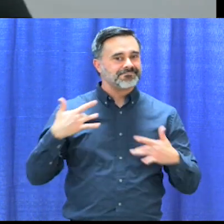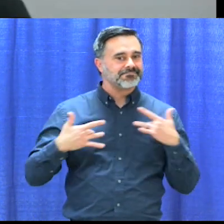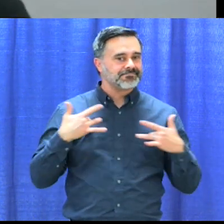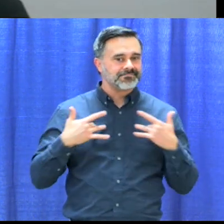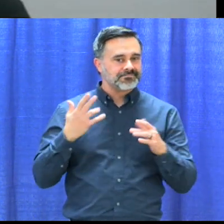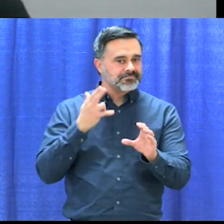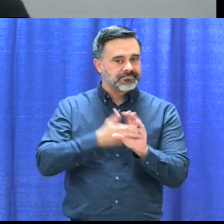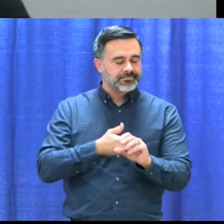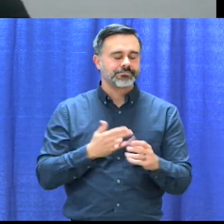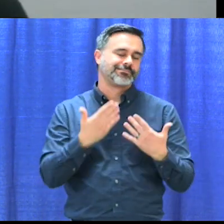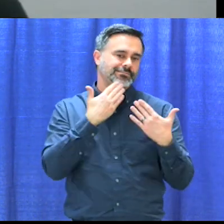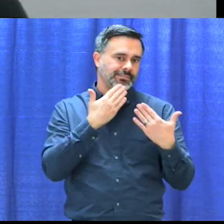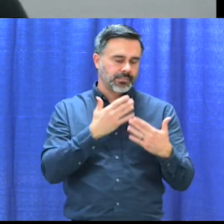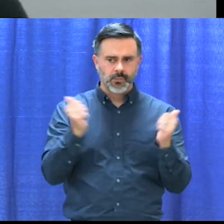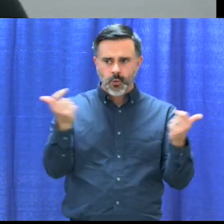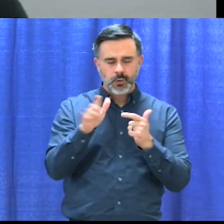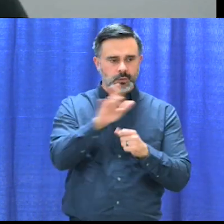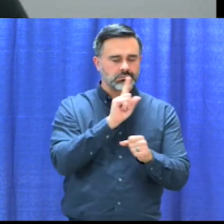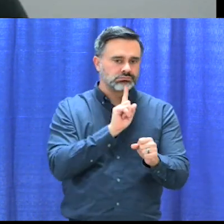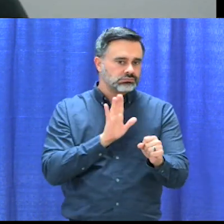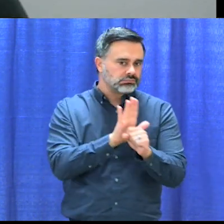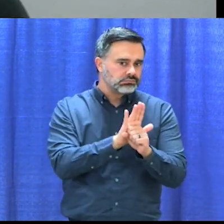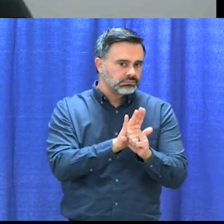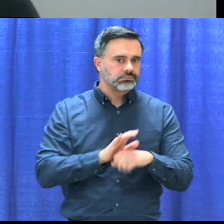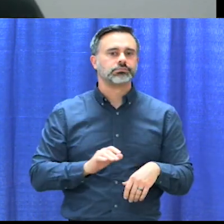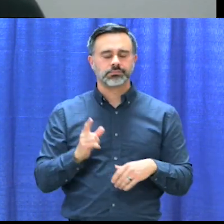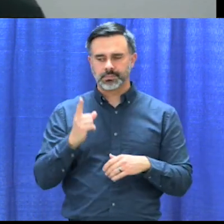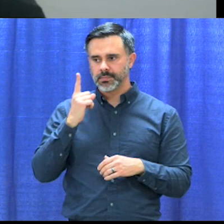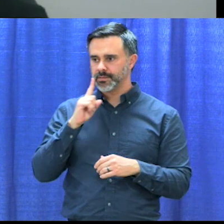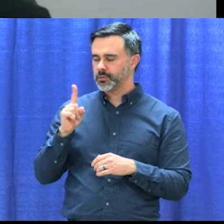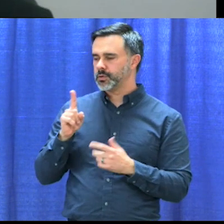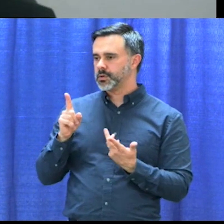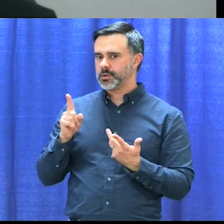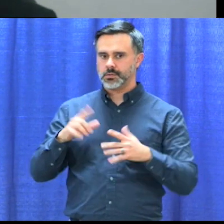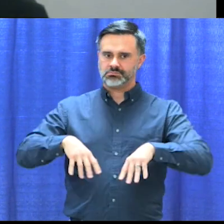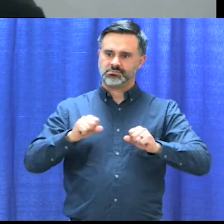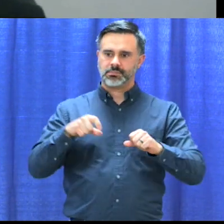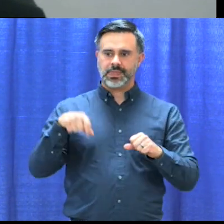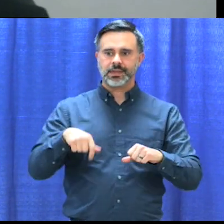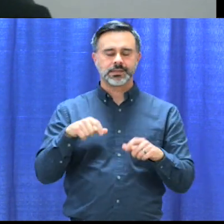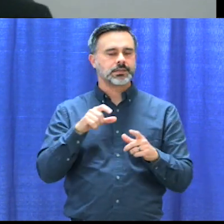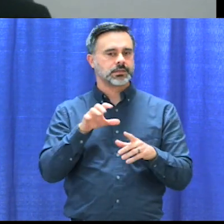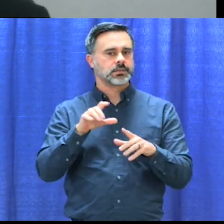I thank everyone for your commitment to this. Superintendent Thurman for convenience task force. I cannot express how important this is.